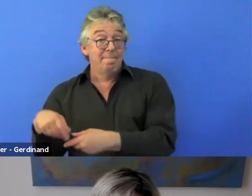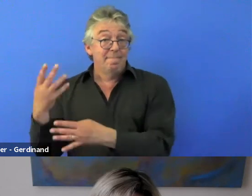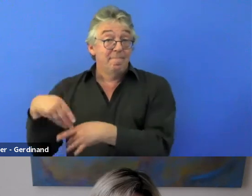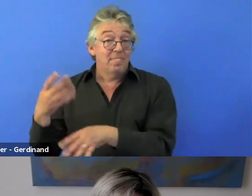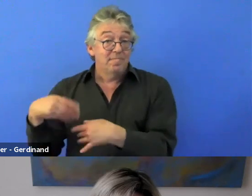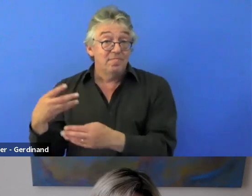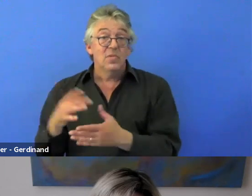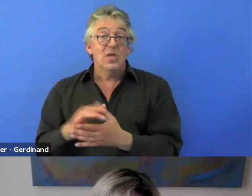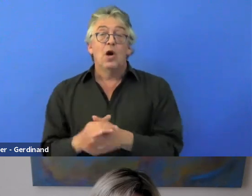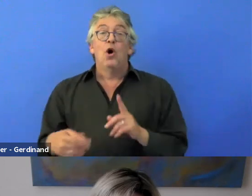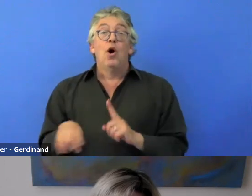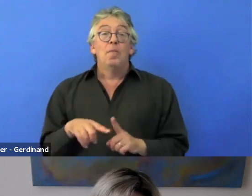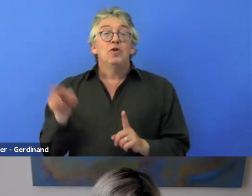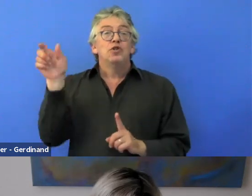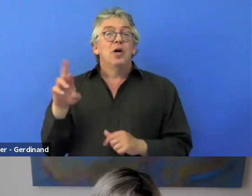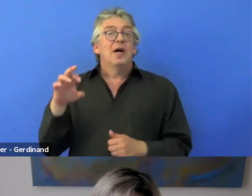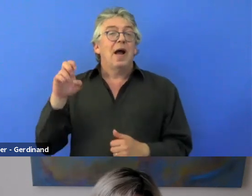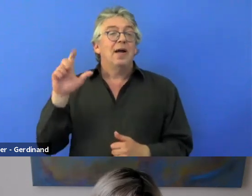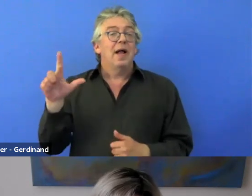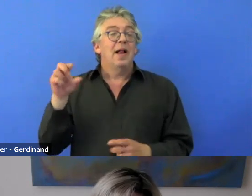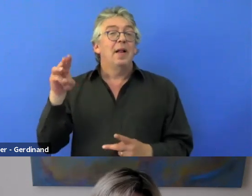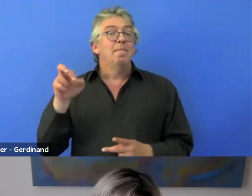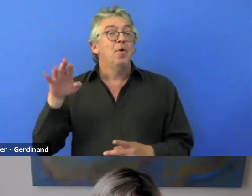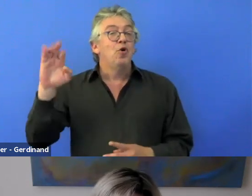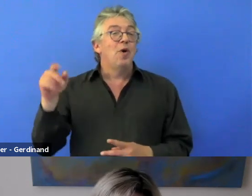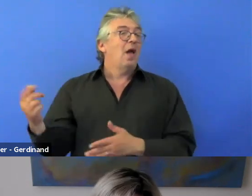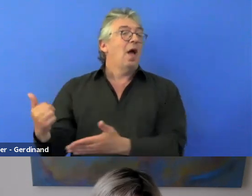And Raquel and Marie who are helping in the background.